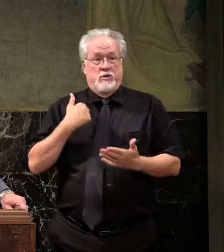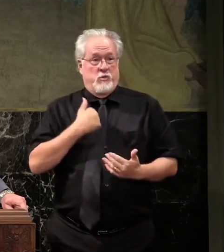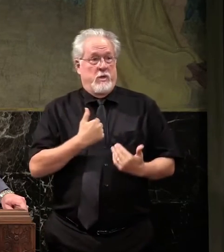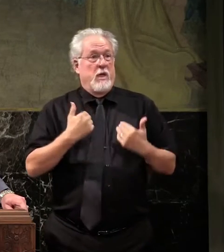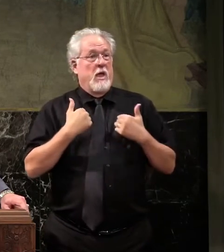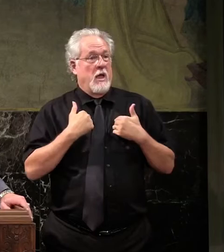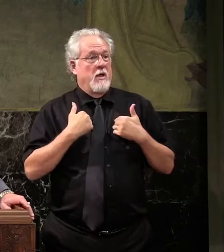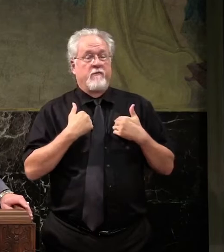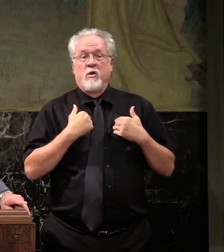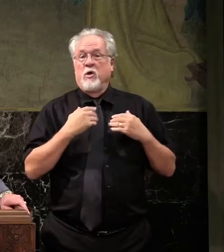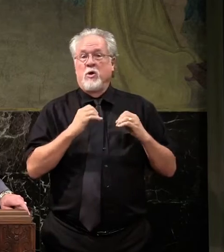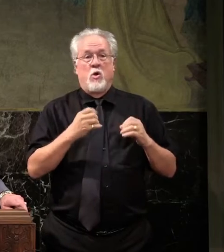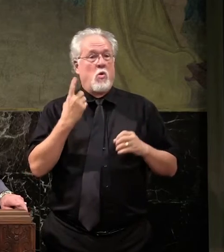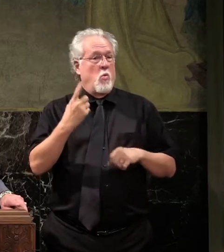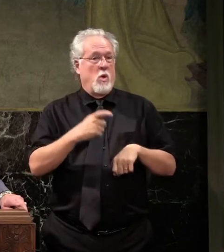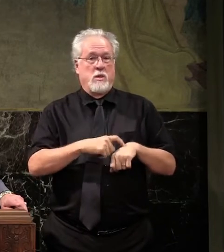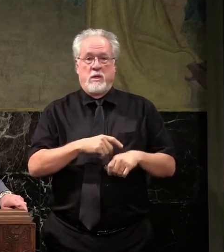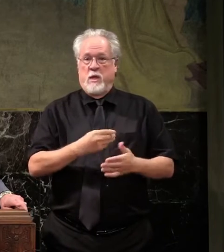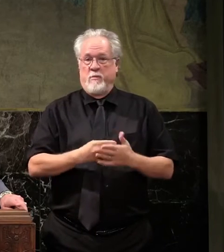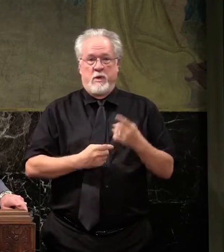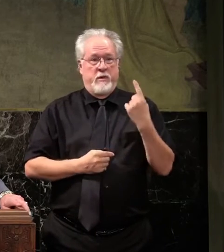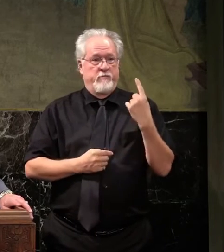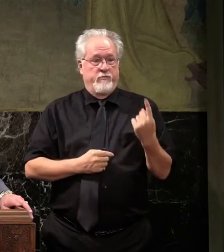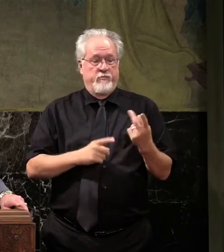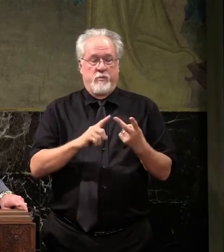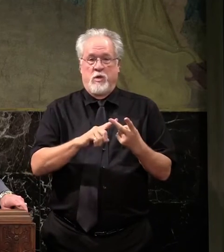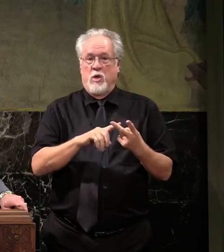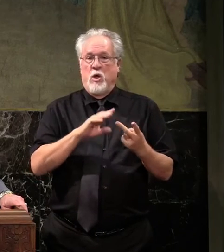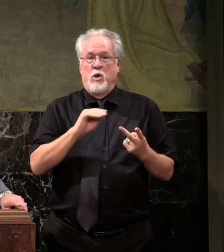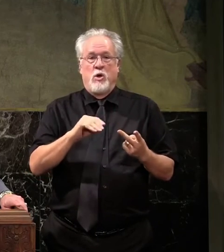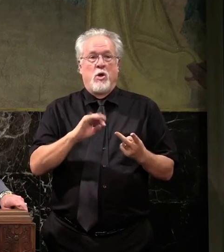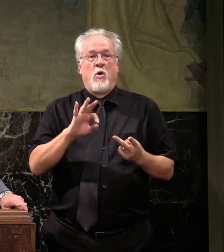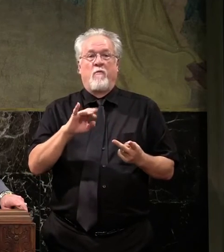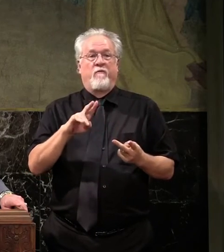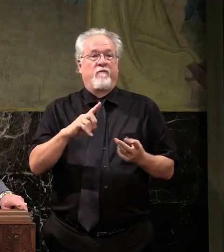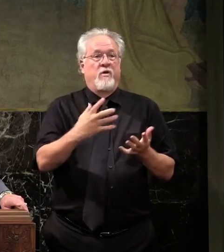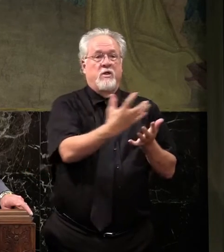there's no one time money, there are no fund sweeps, we did not raid the